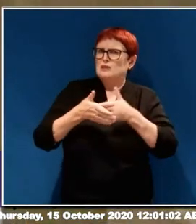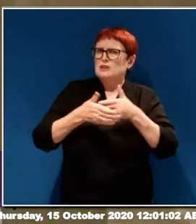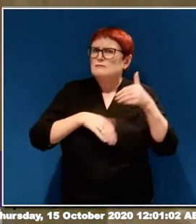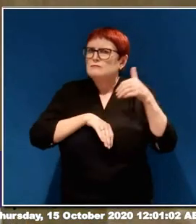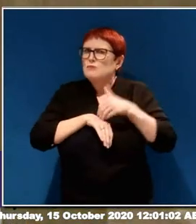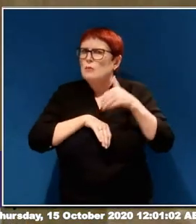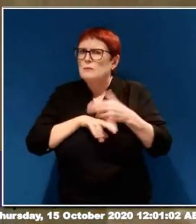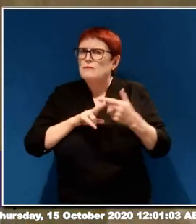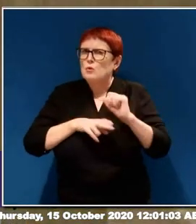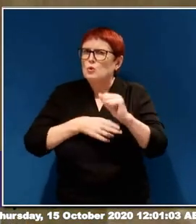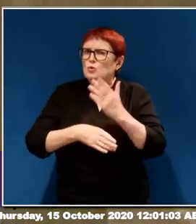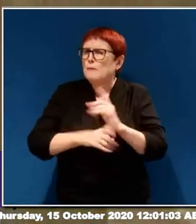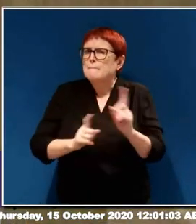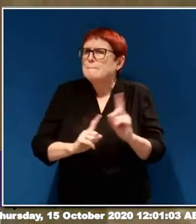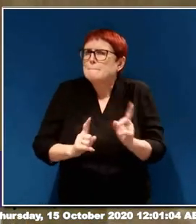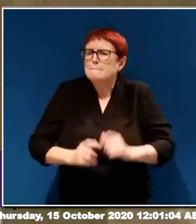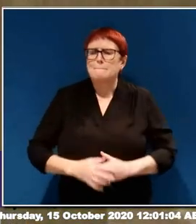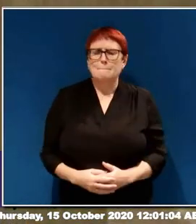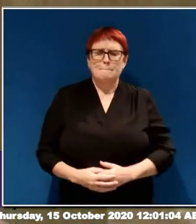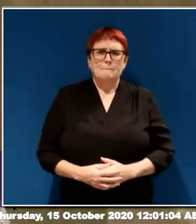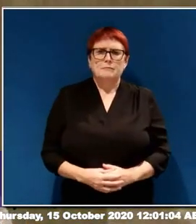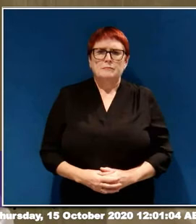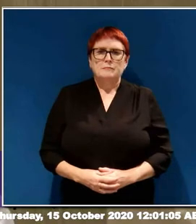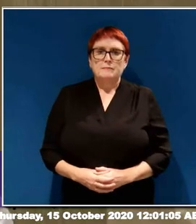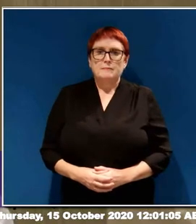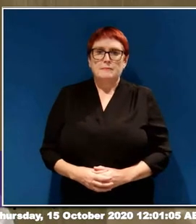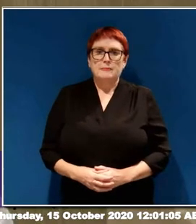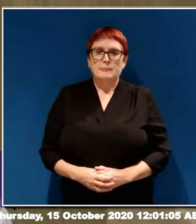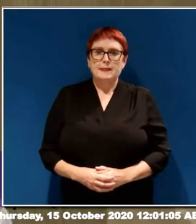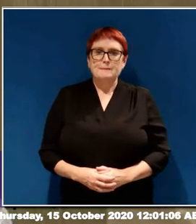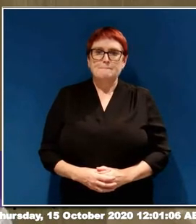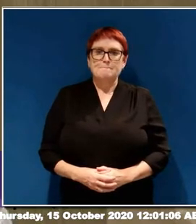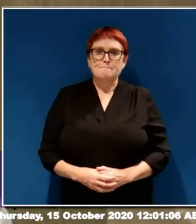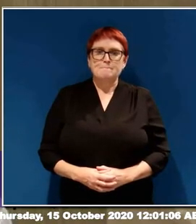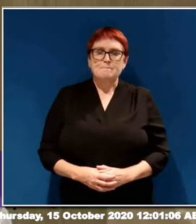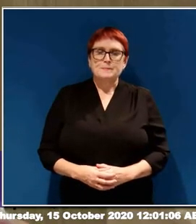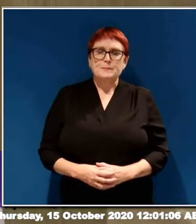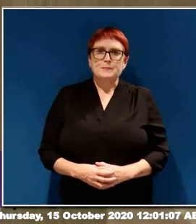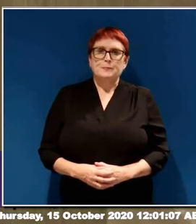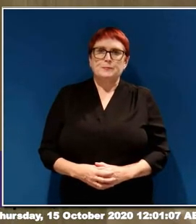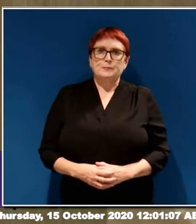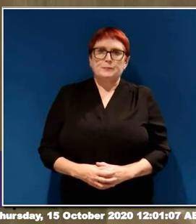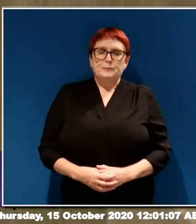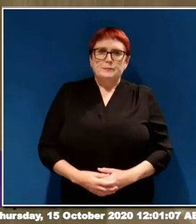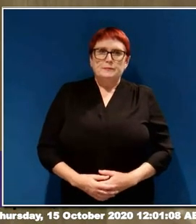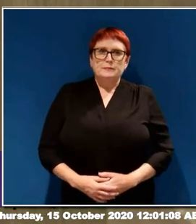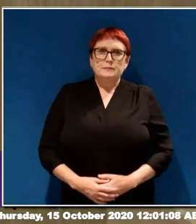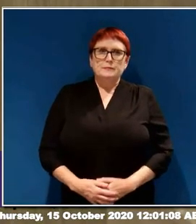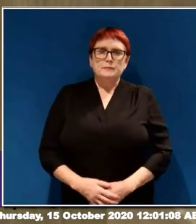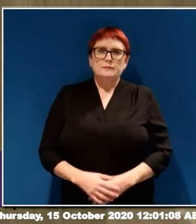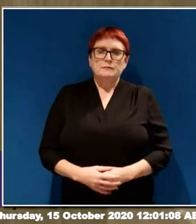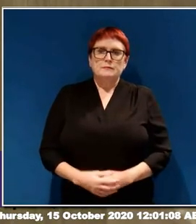Probably that despite a lot of the - what is provided by the